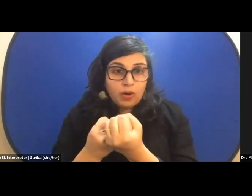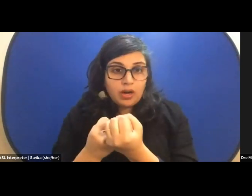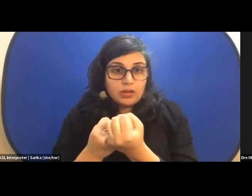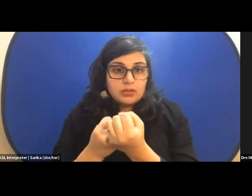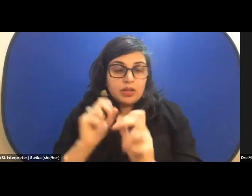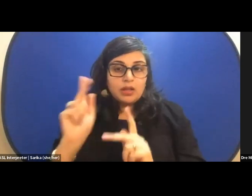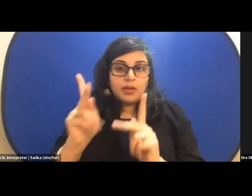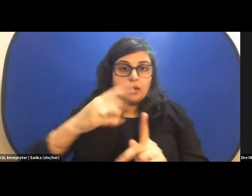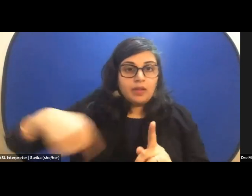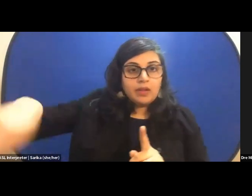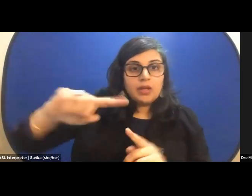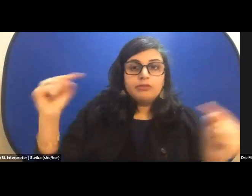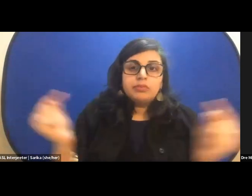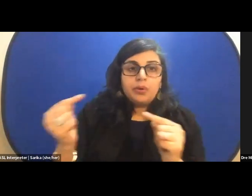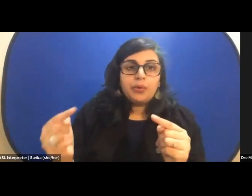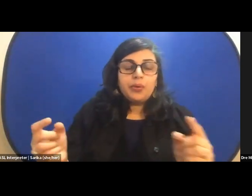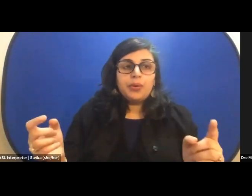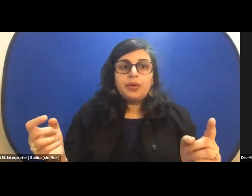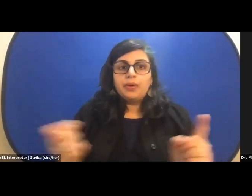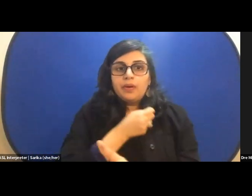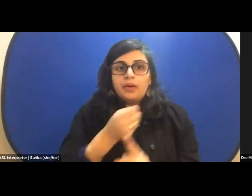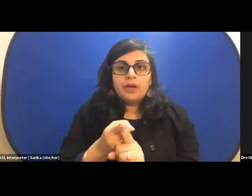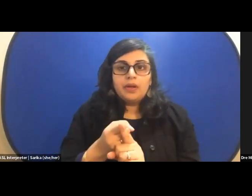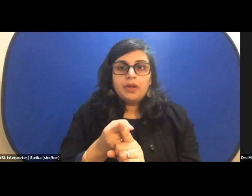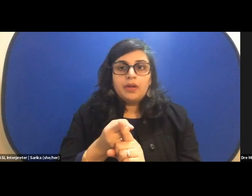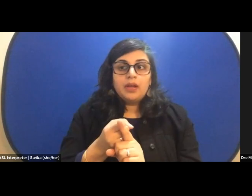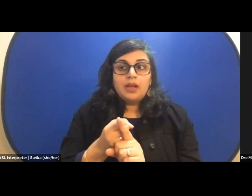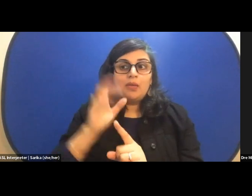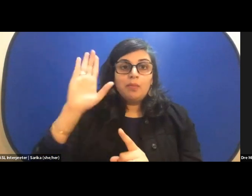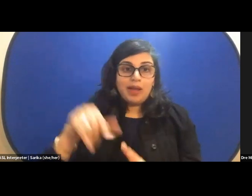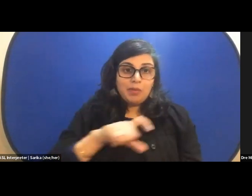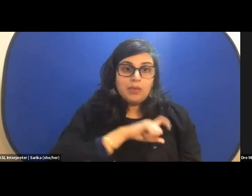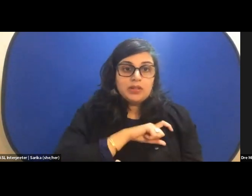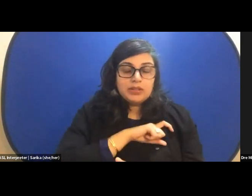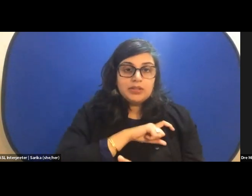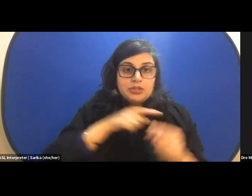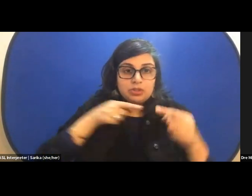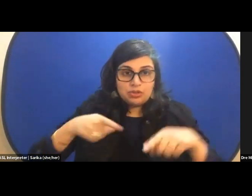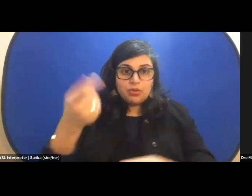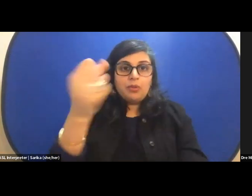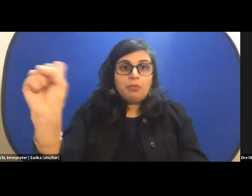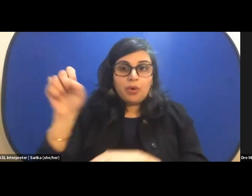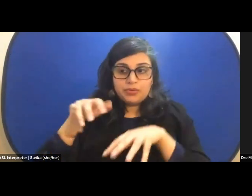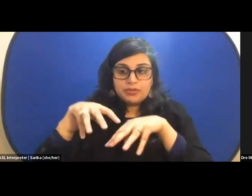individuals that provided medical attention and support to people that were actually